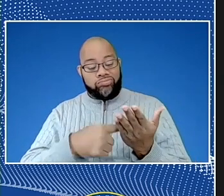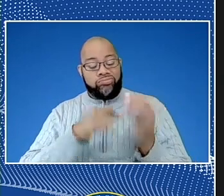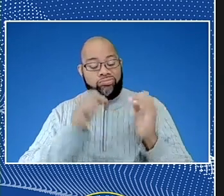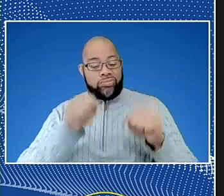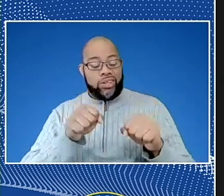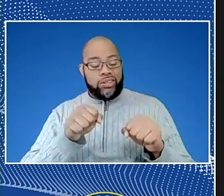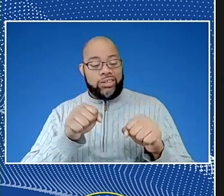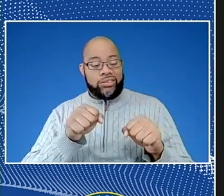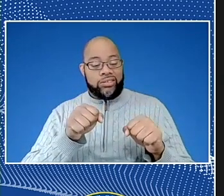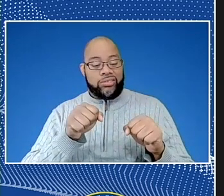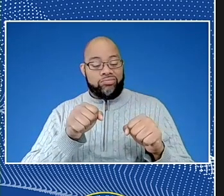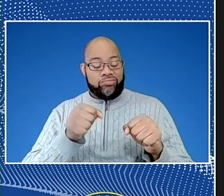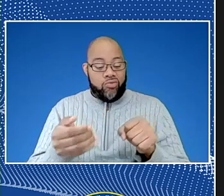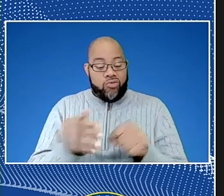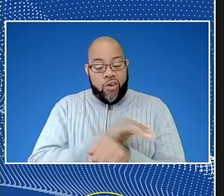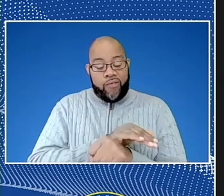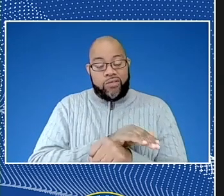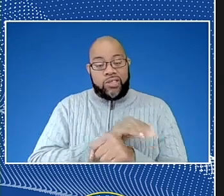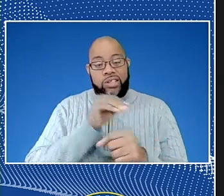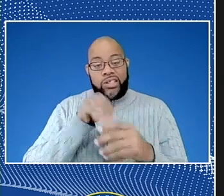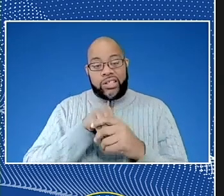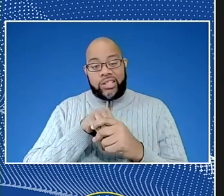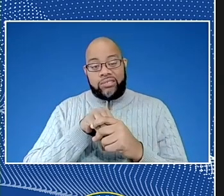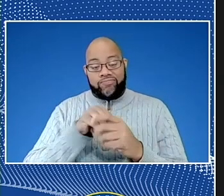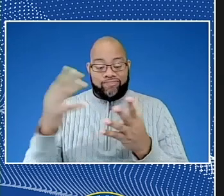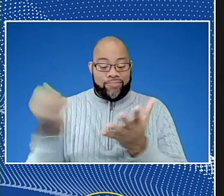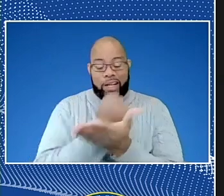covered in the catchall, which basically